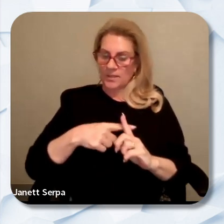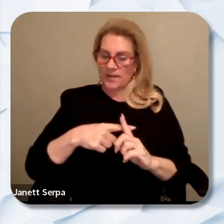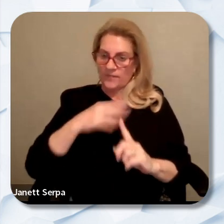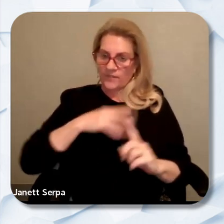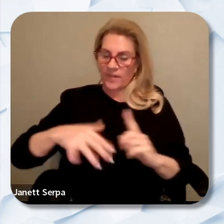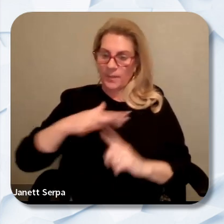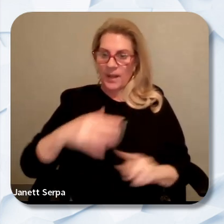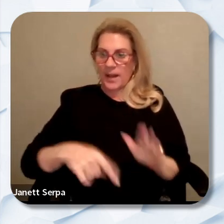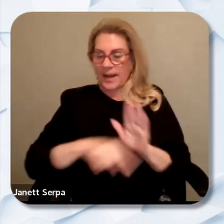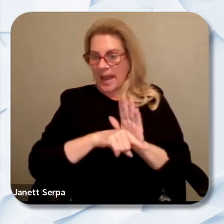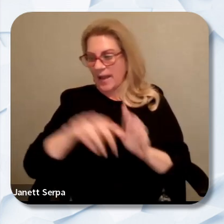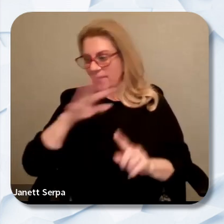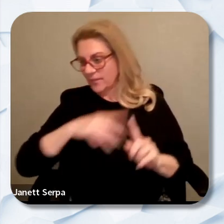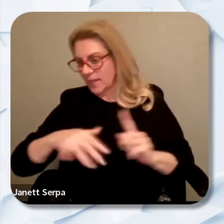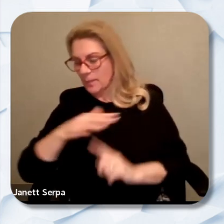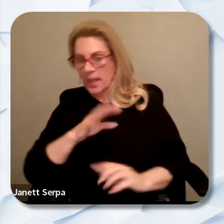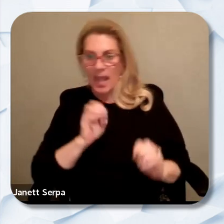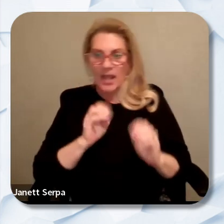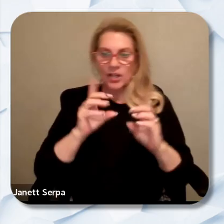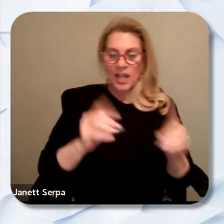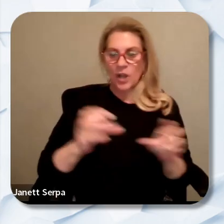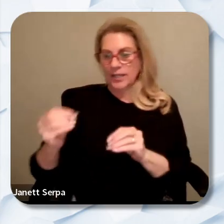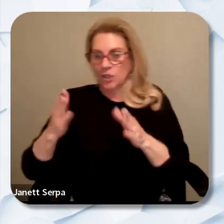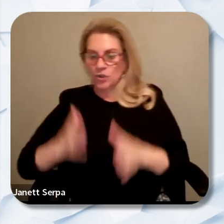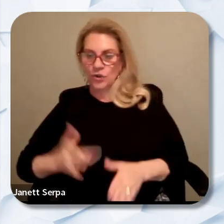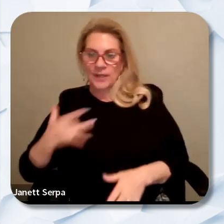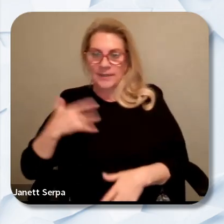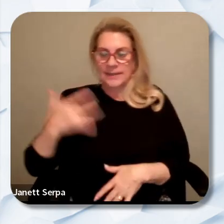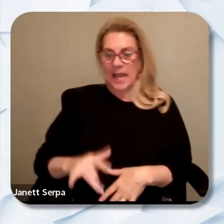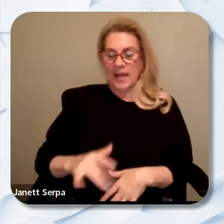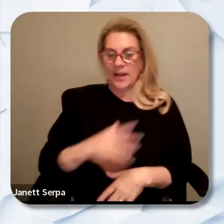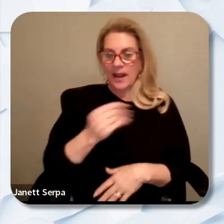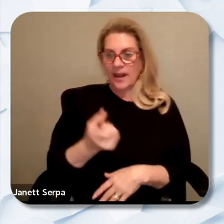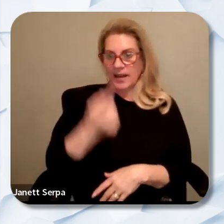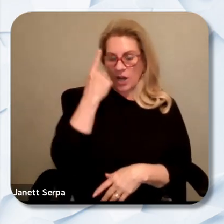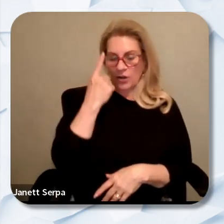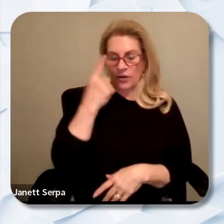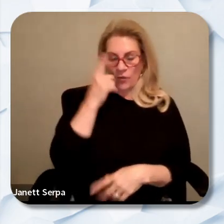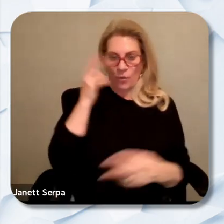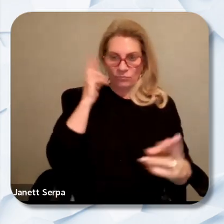negative climate educator teacher sensitivity and regard for child or student perspectives.